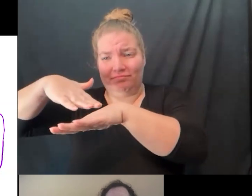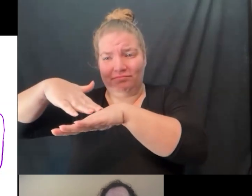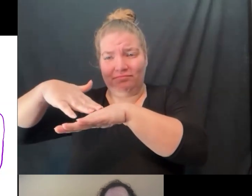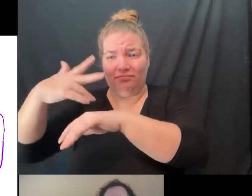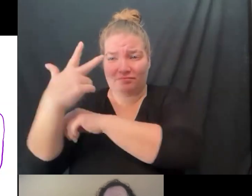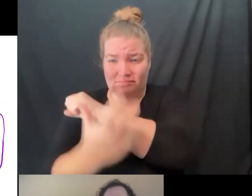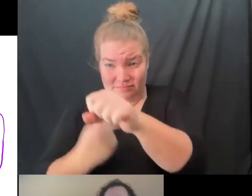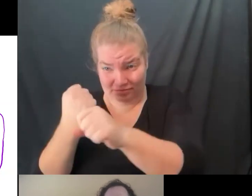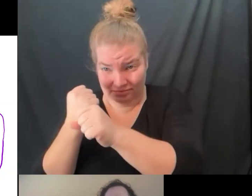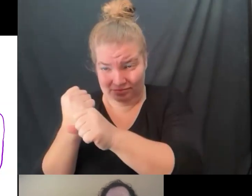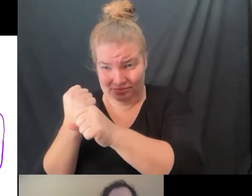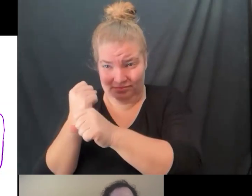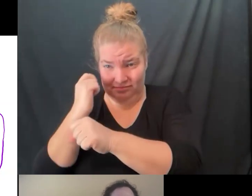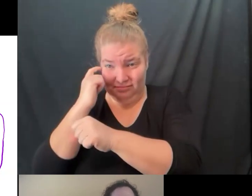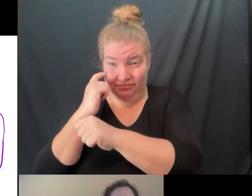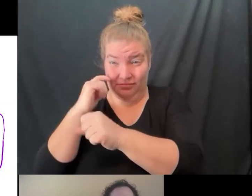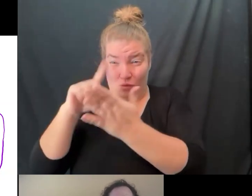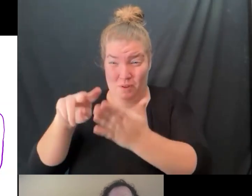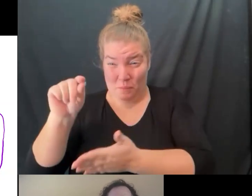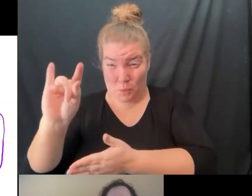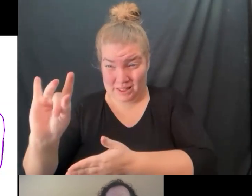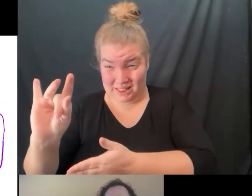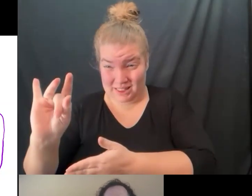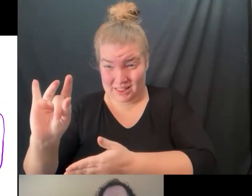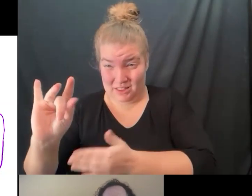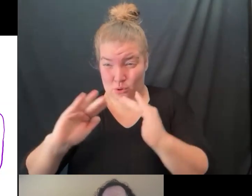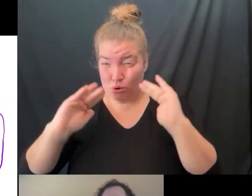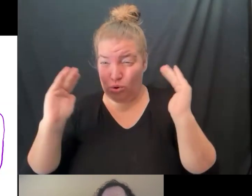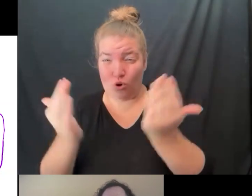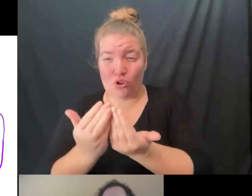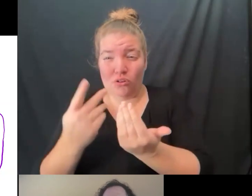And they're saying starting three years out-- that's December 5, 2028--